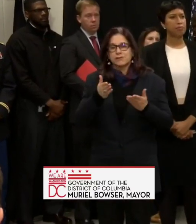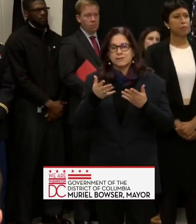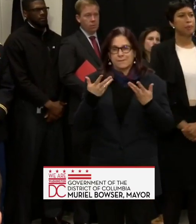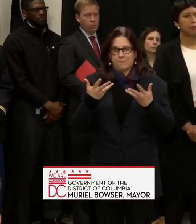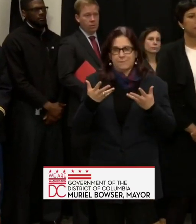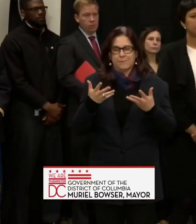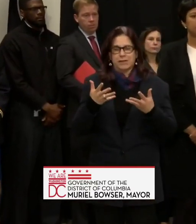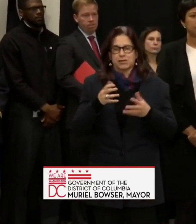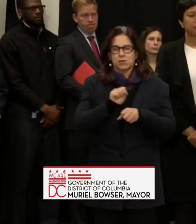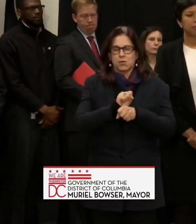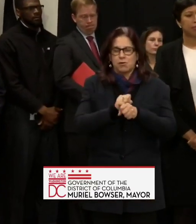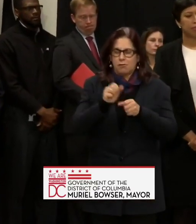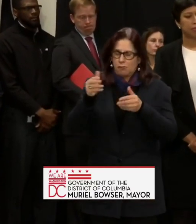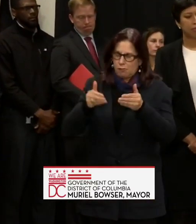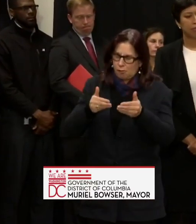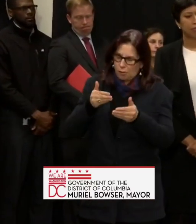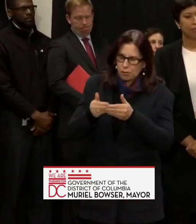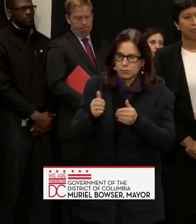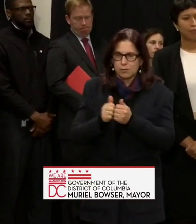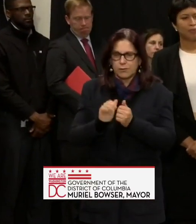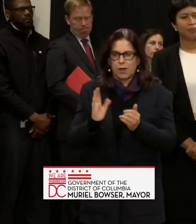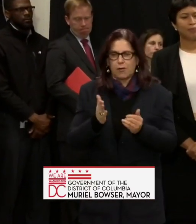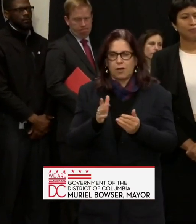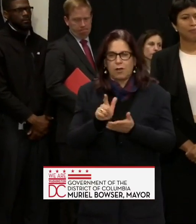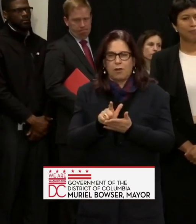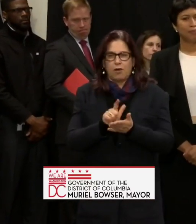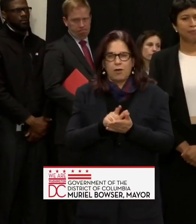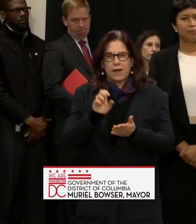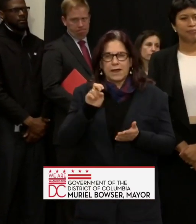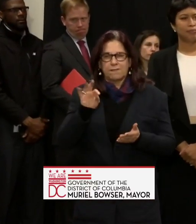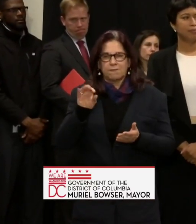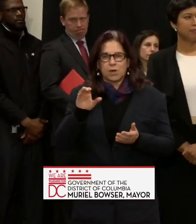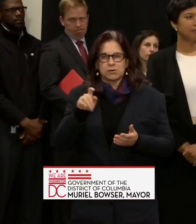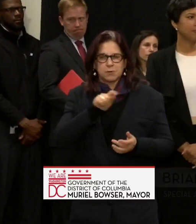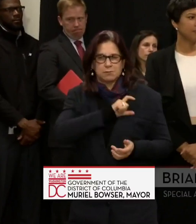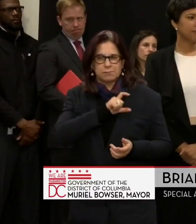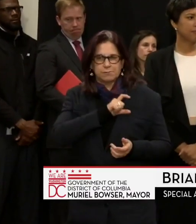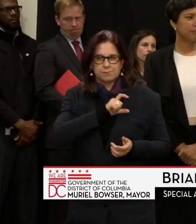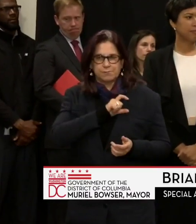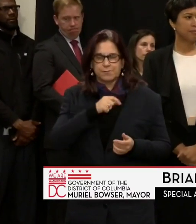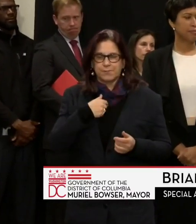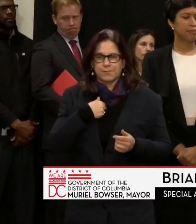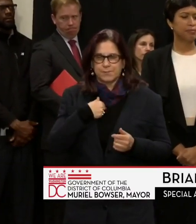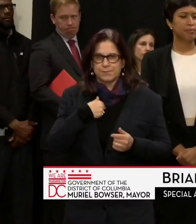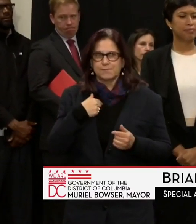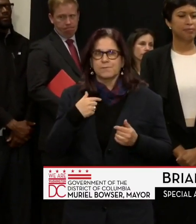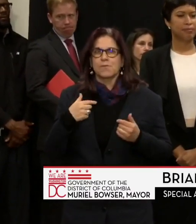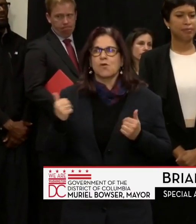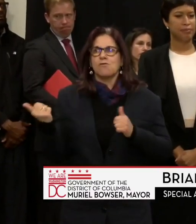PARTNERS TO ENSURE THAT WE STAY WELL AWARE OF POTENTIAL THREATS.